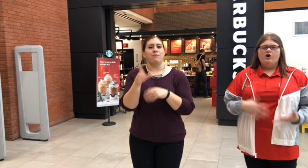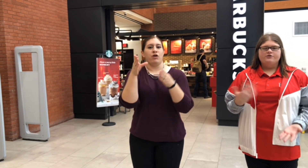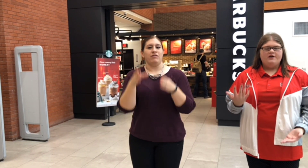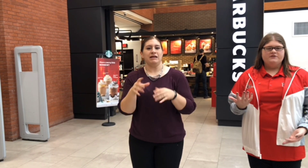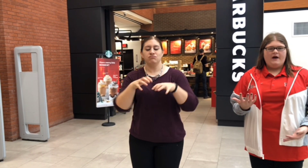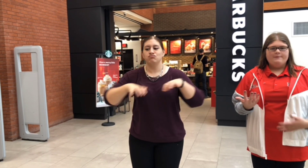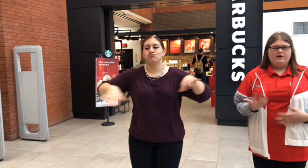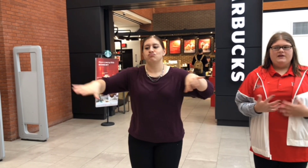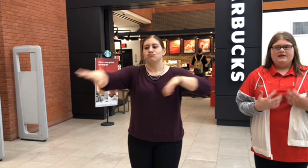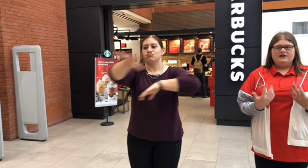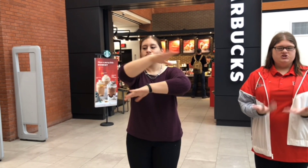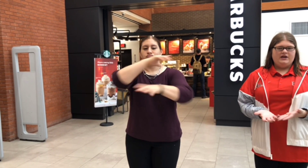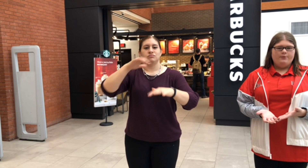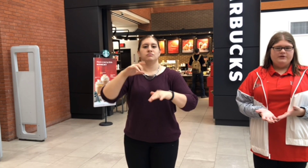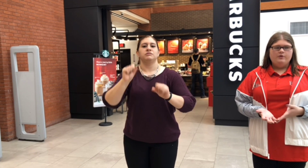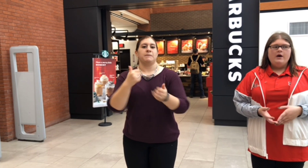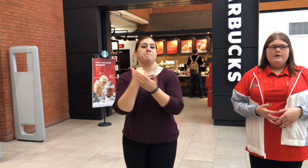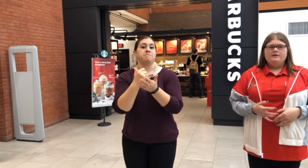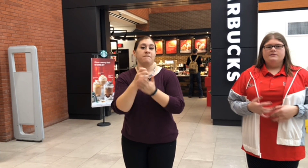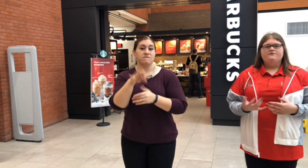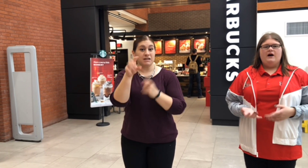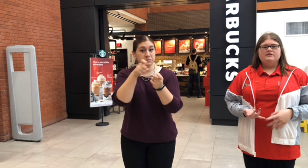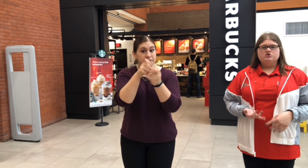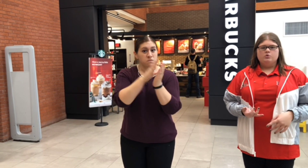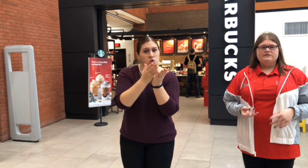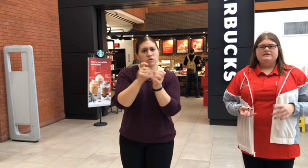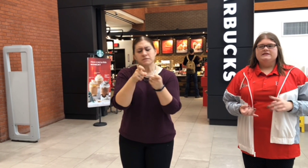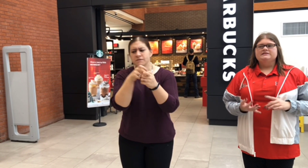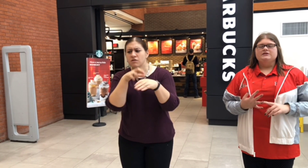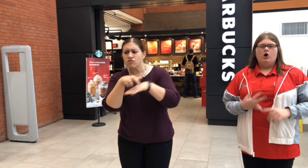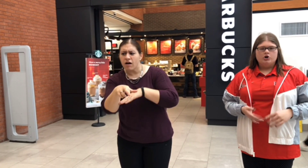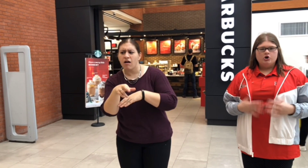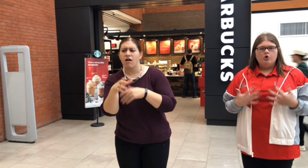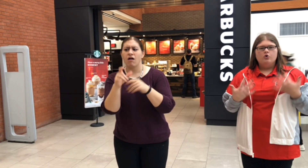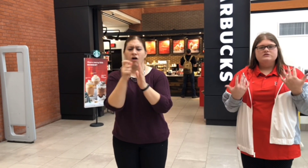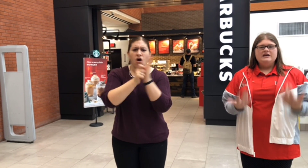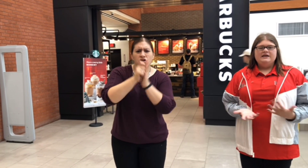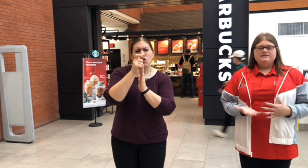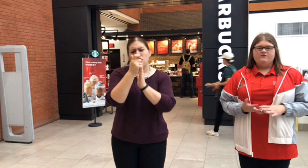throughout the library that can help you to find sources and articles and different things. Especially if your professors have certain criteria for sources.